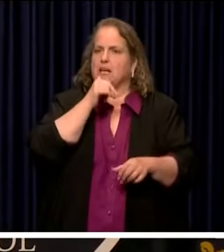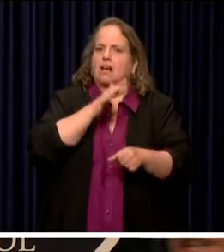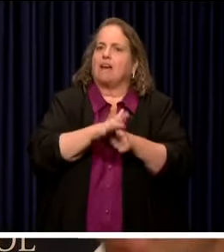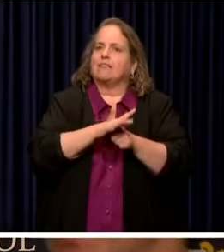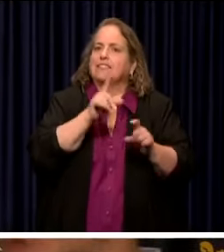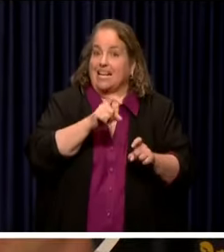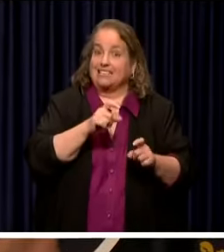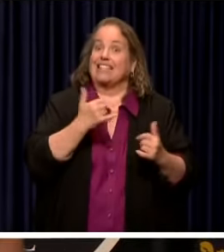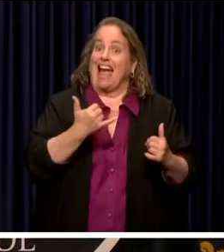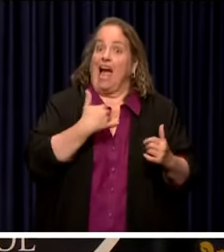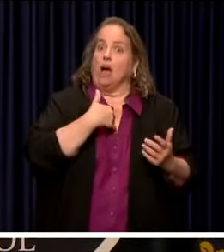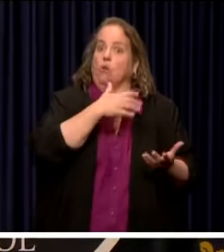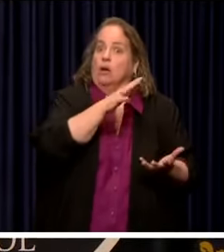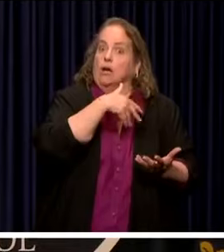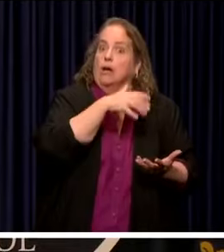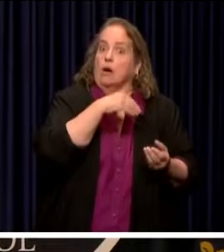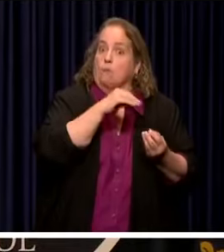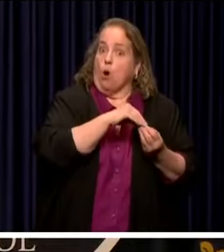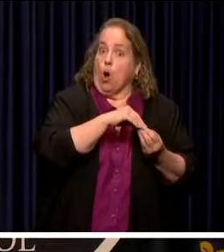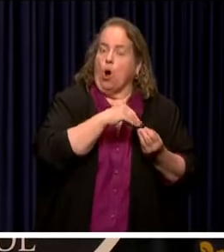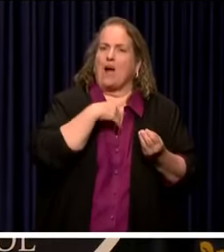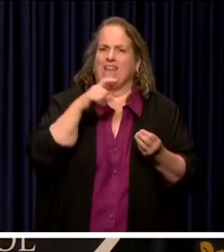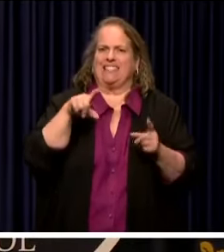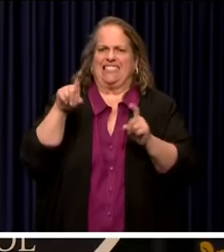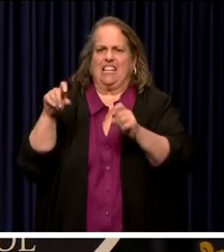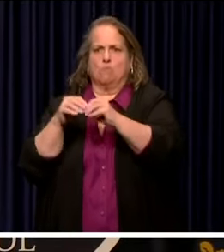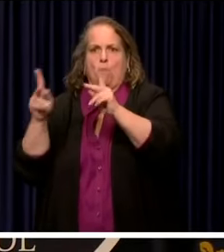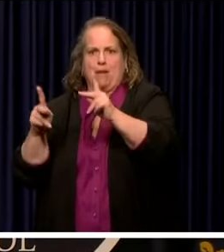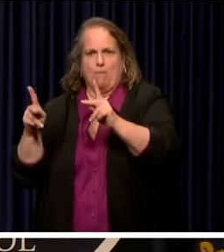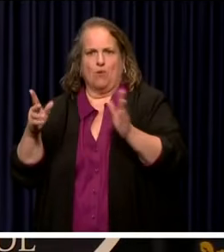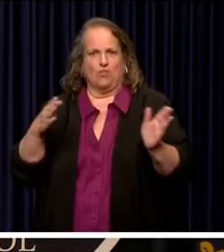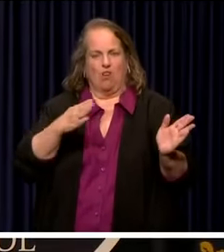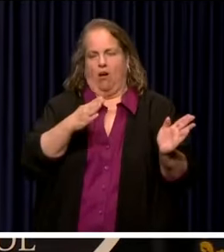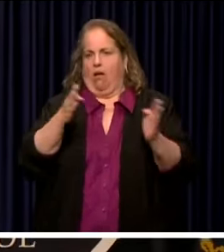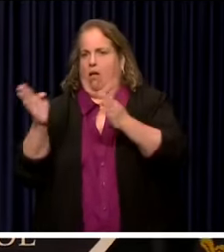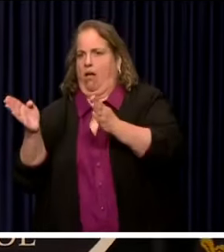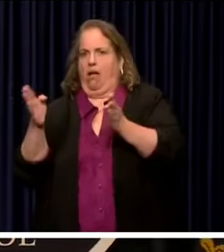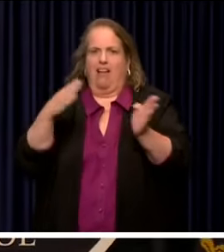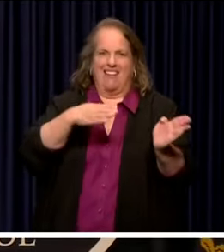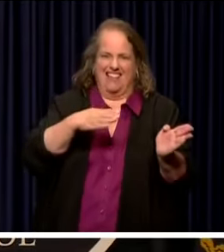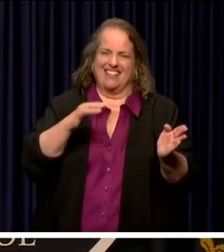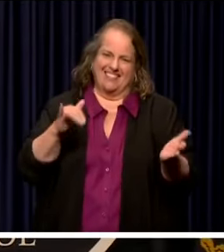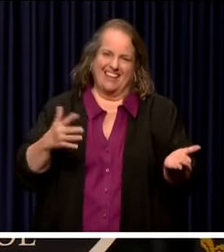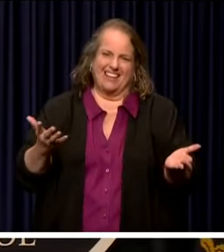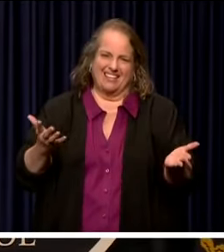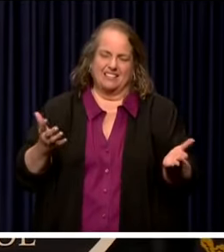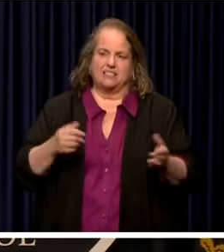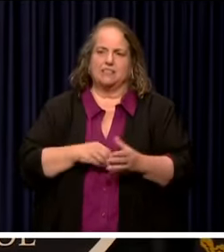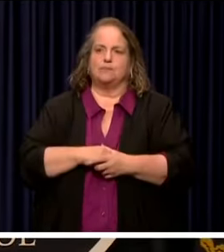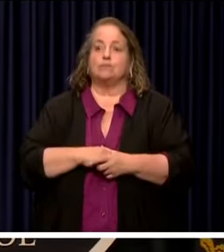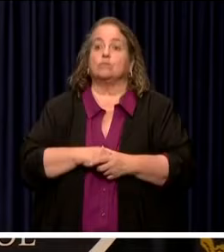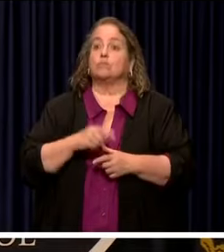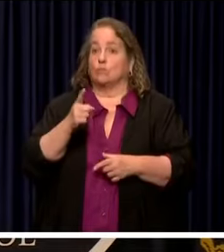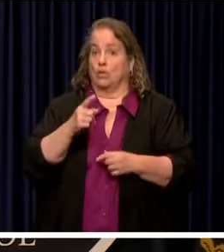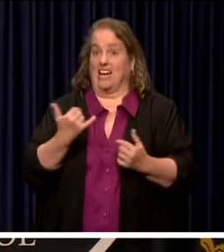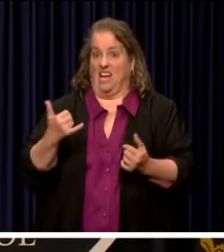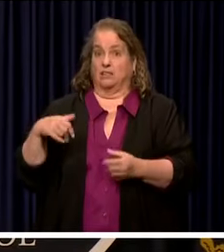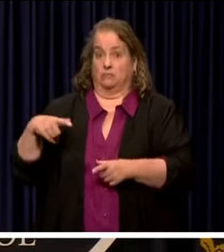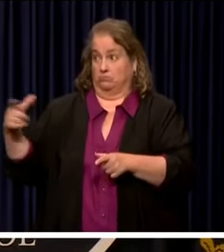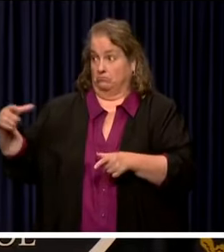CONSIDERED A LEVELING OFF. THERE IS A PLAN FOR COUNTY-BY-COUNTY PHASED REOPENING?